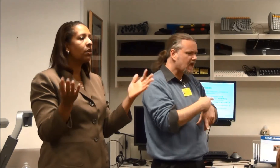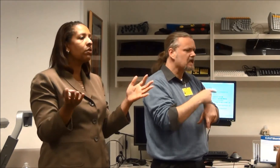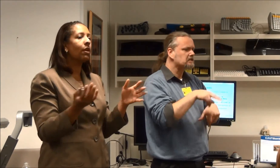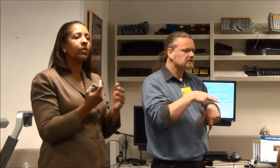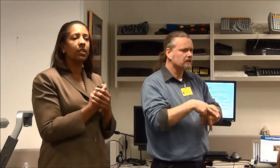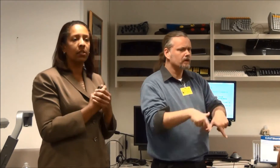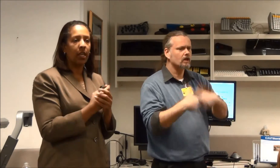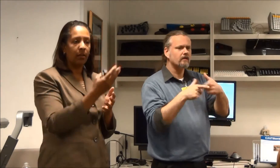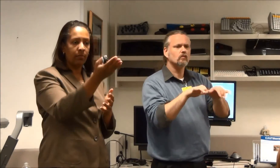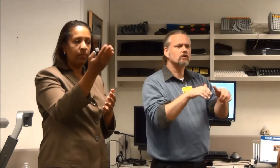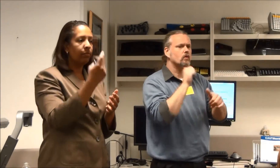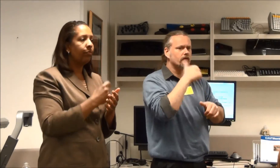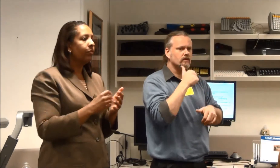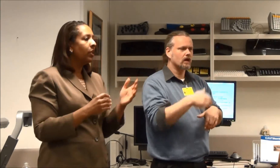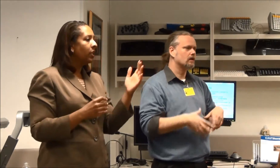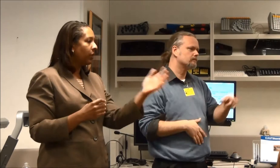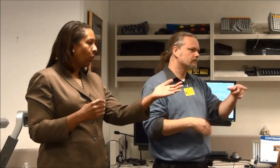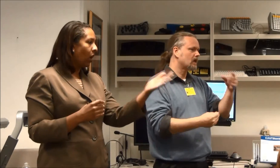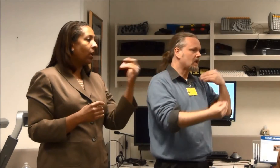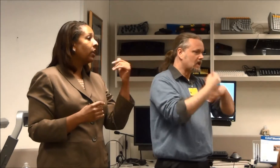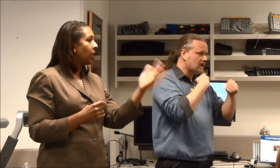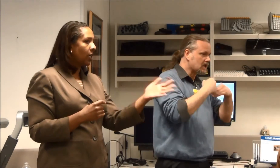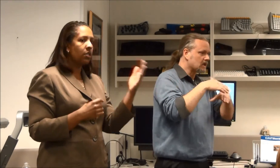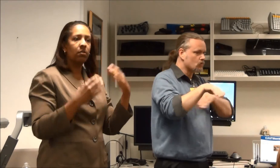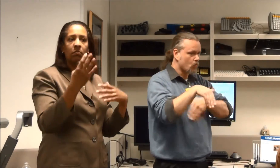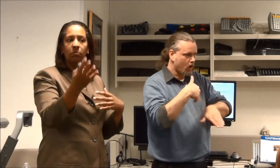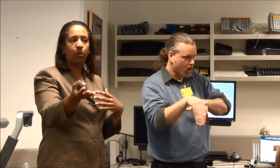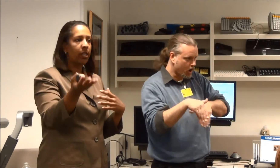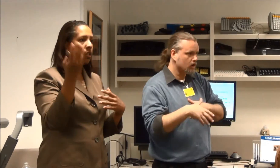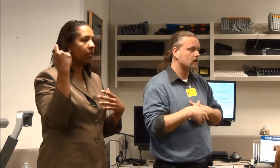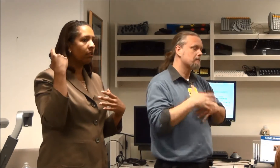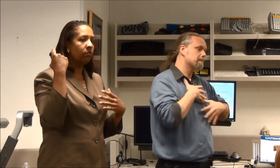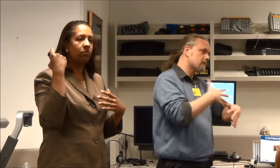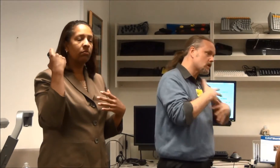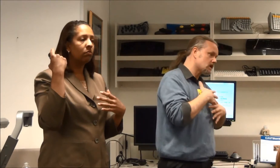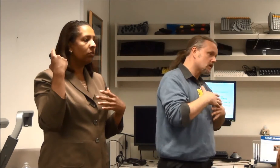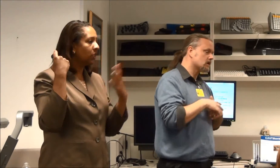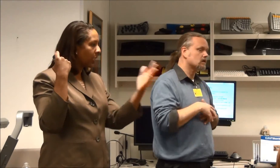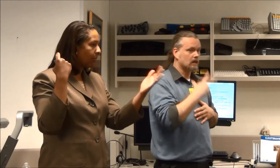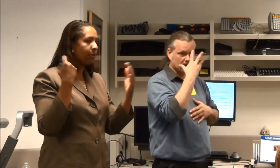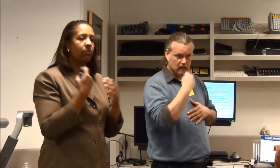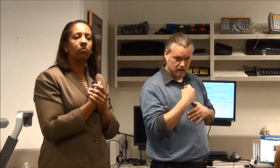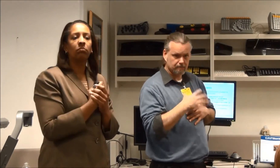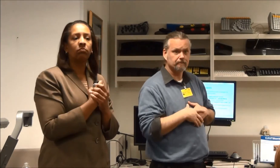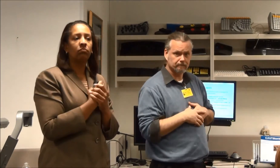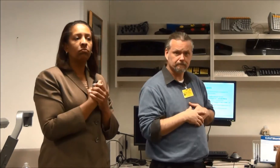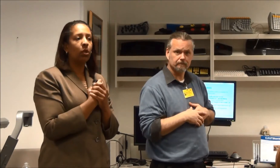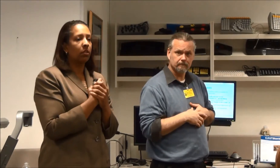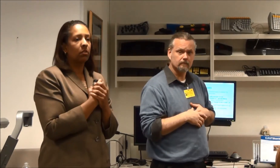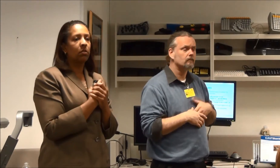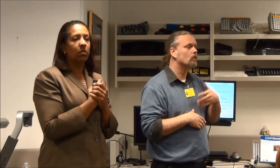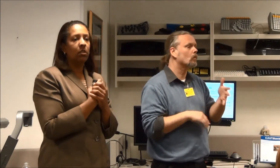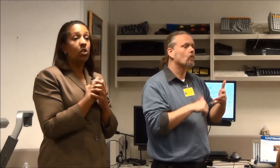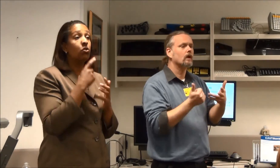So what do you do every single day? Walk, eat, breathe, sleep. Jo Linda Johnson: Dress. Sleep. Participant: Talking.